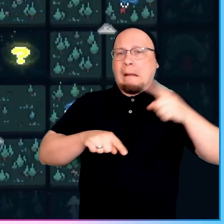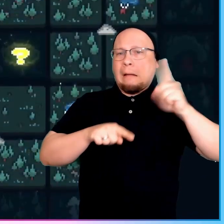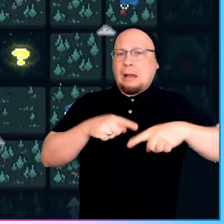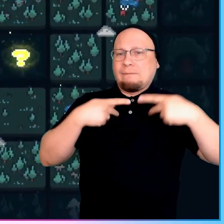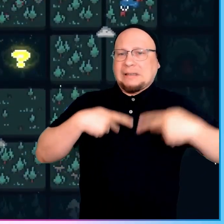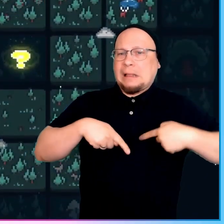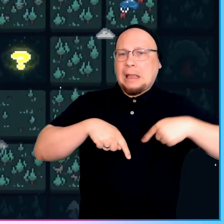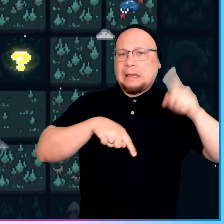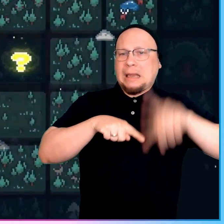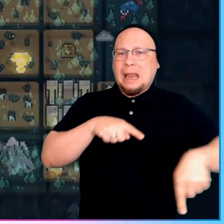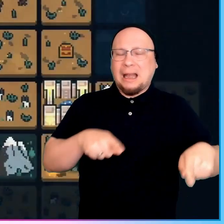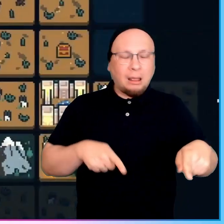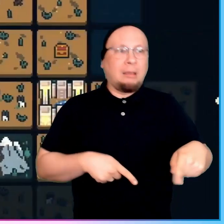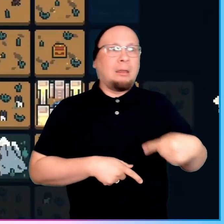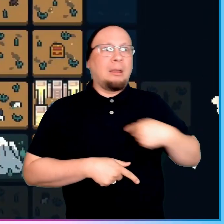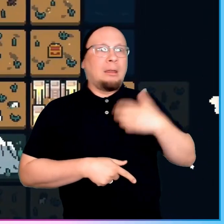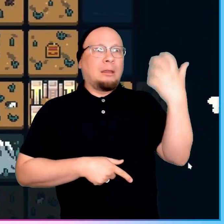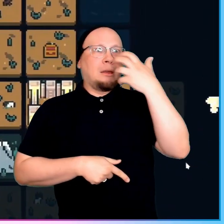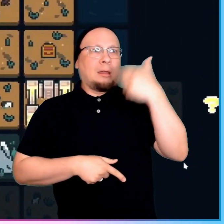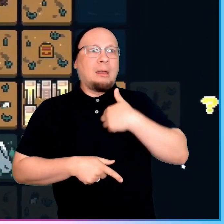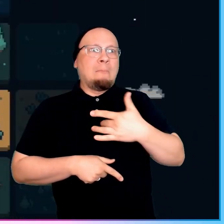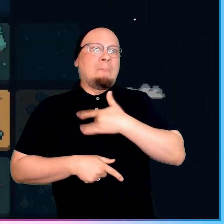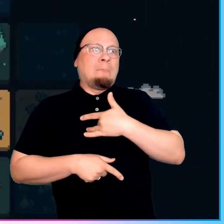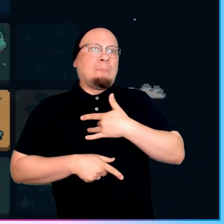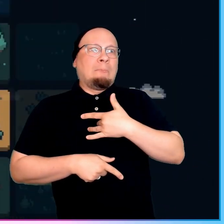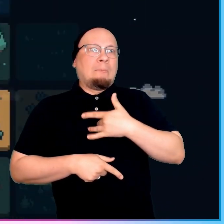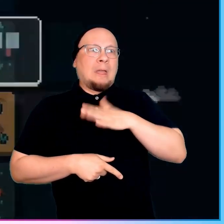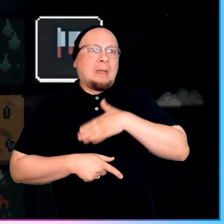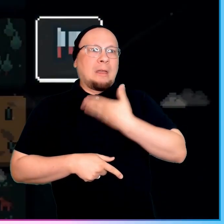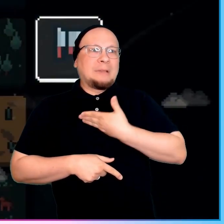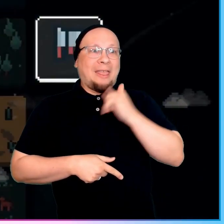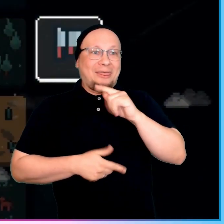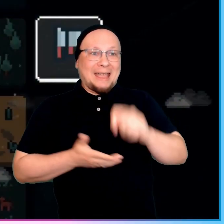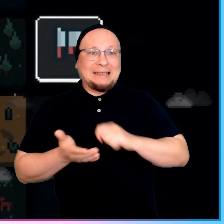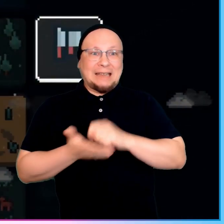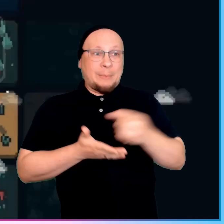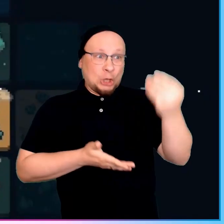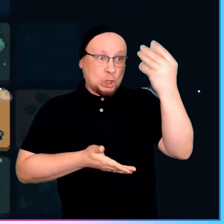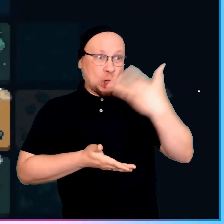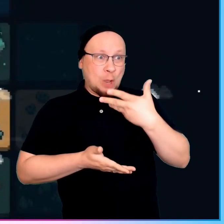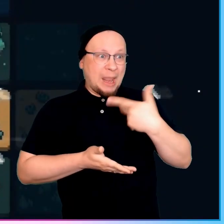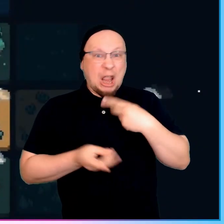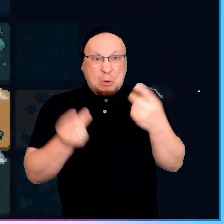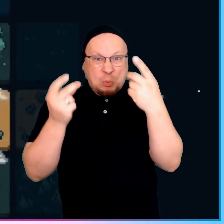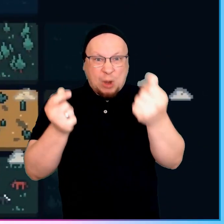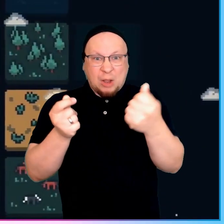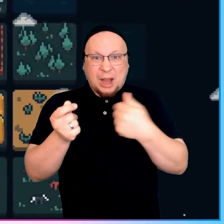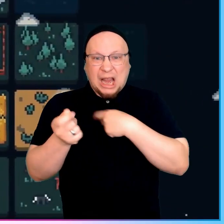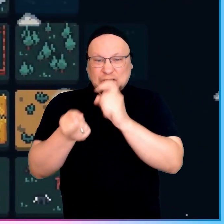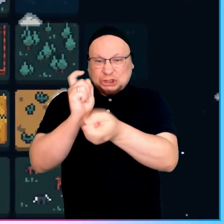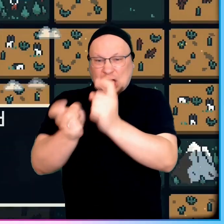That made me so sad that I quickly updated the demo within the hour, with a button to disable the minigames.